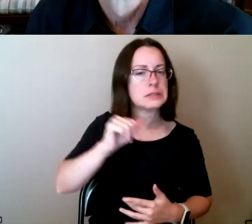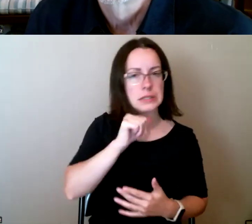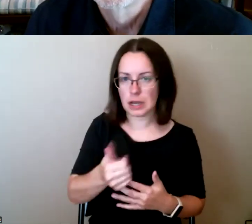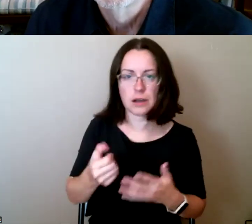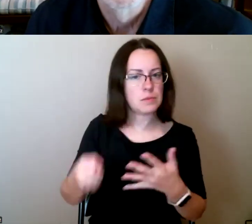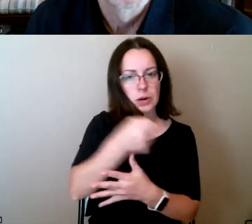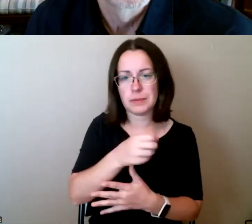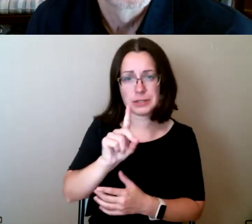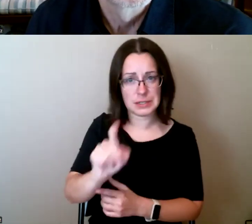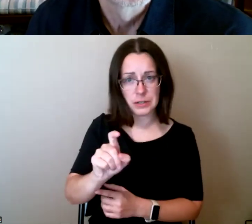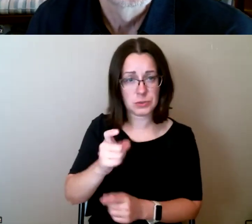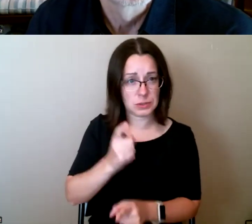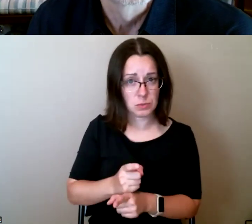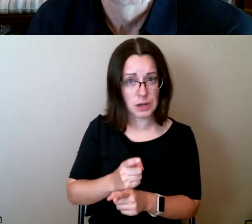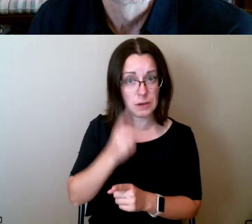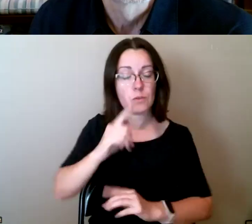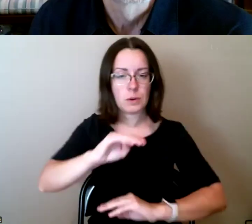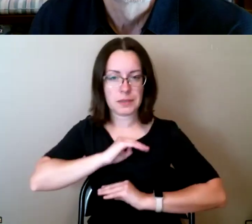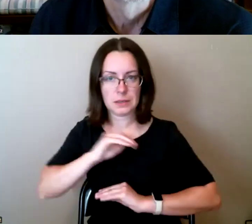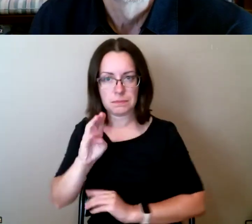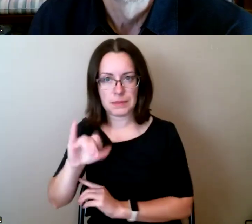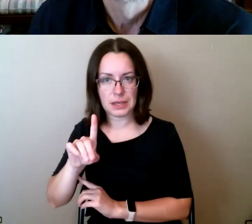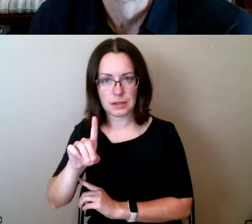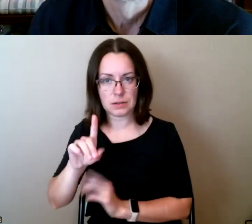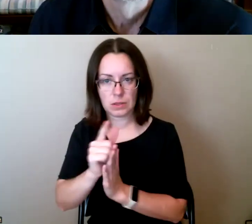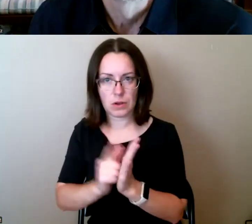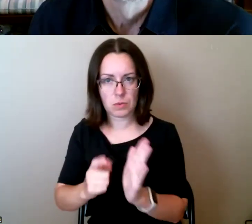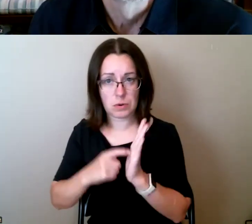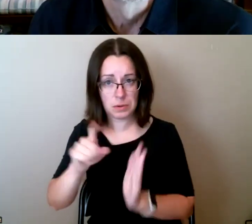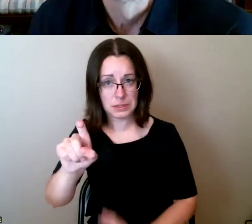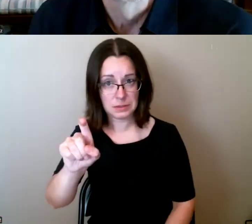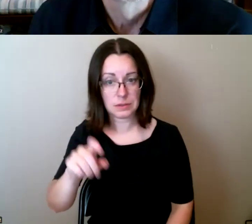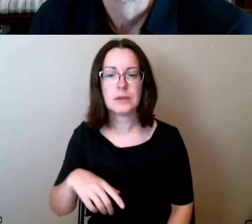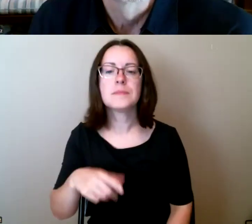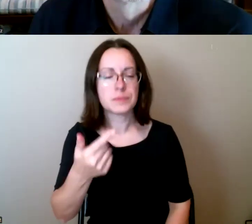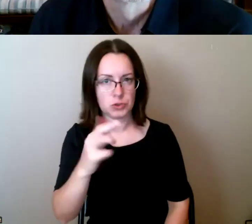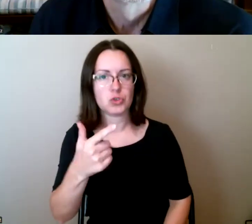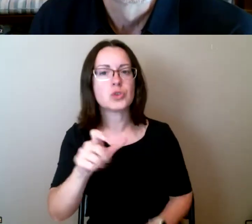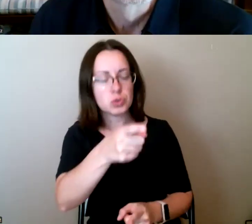uh diagnosis for meeting mates criteria. Is that correct? That is absolutely correct. Actually uh